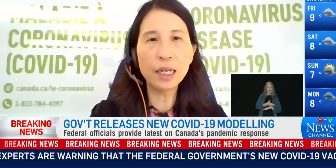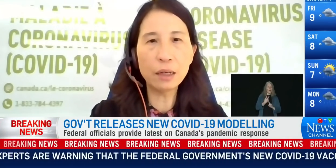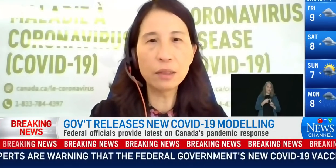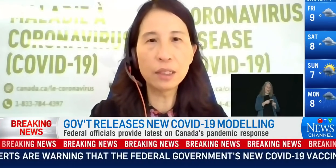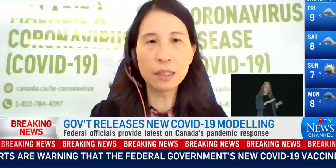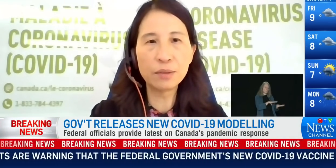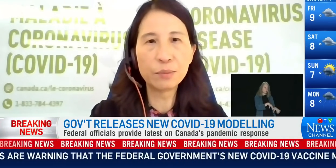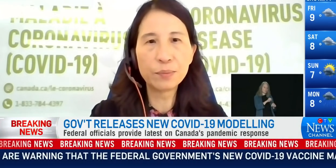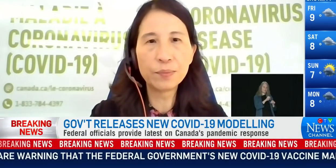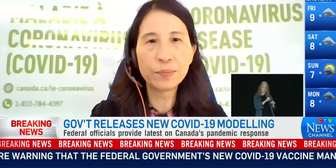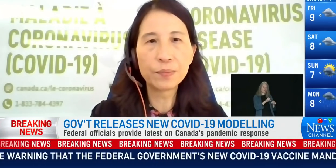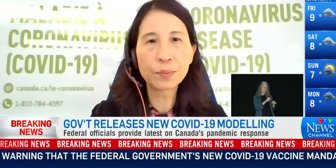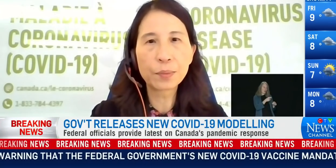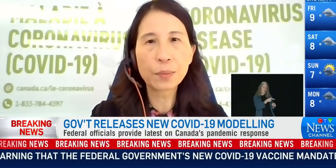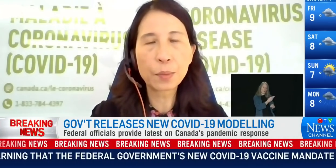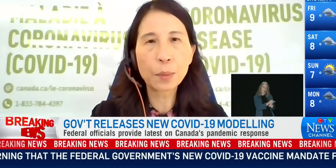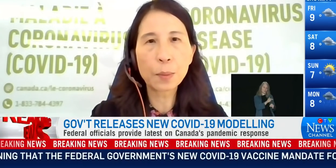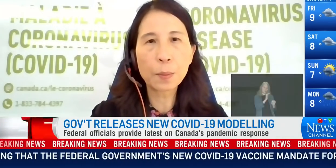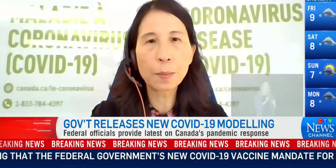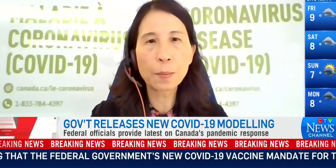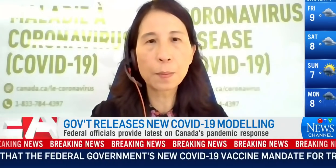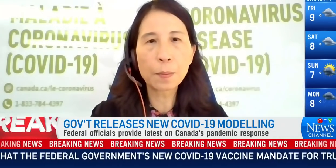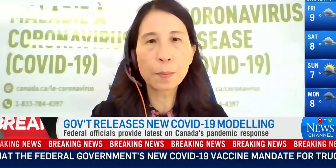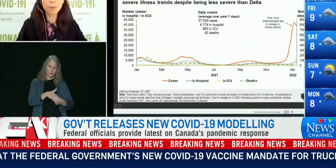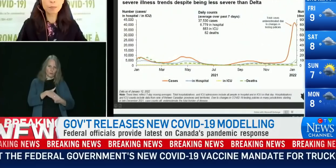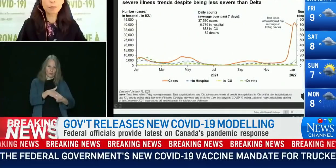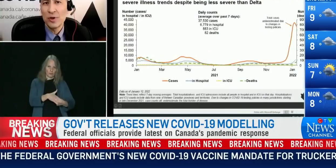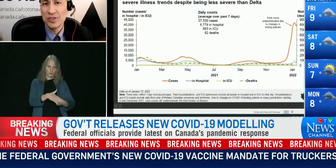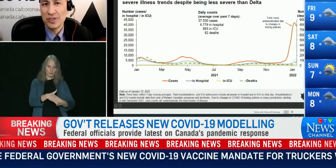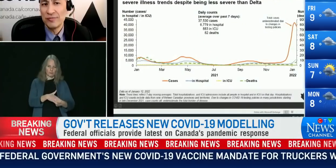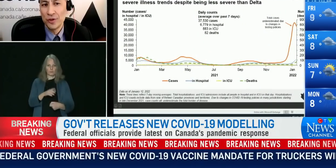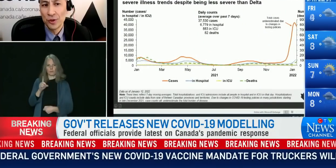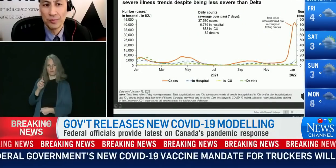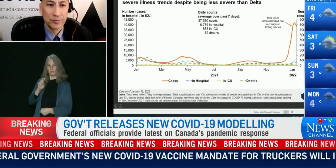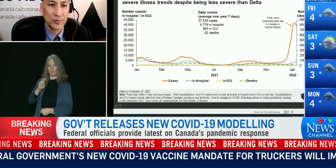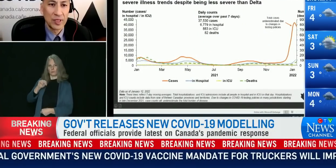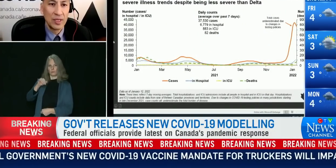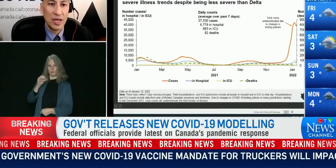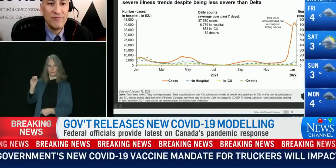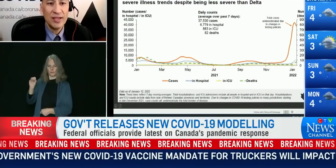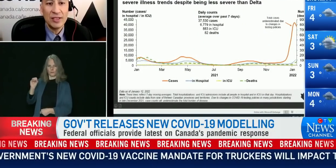WILL HELP GET US THROUGH THIS DIFFICULT PERIOD SOONER AND